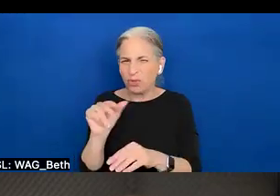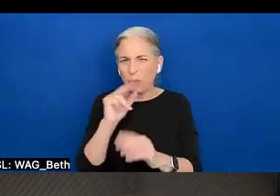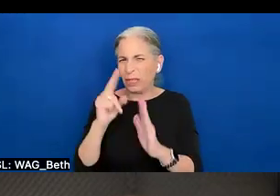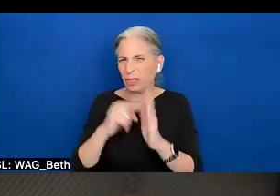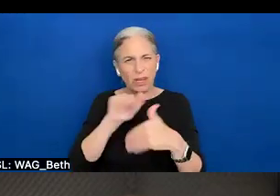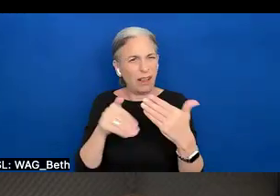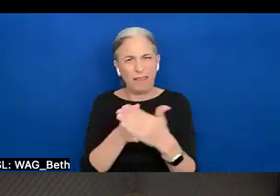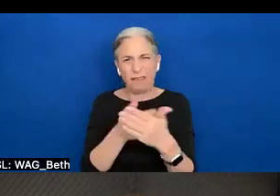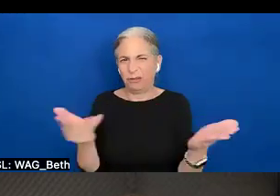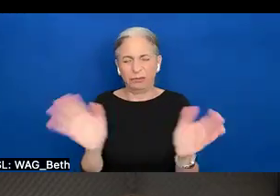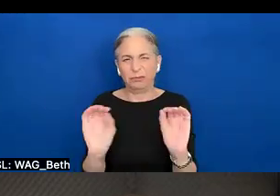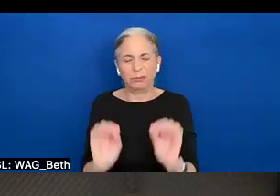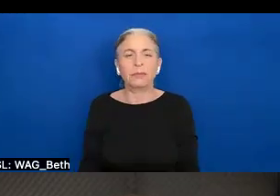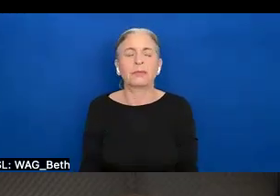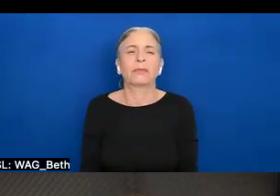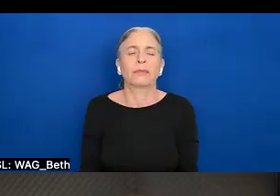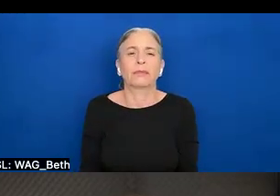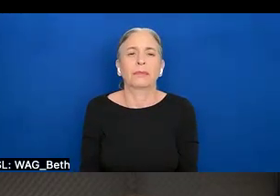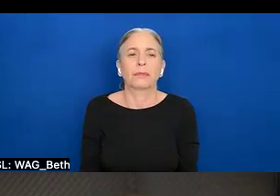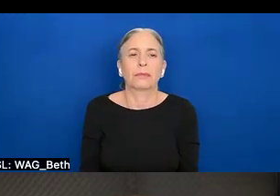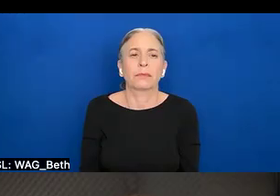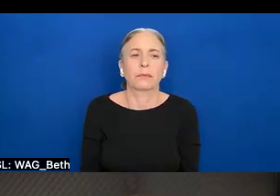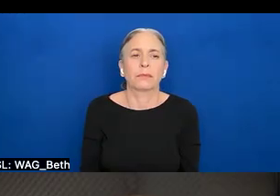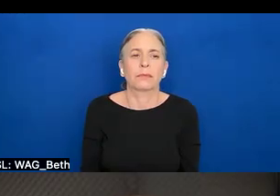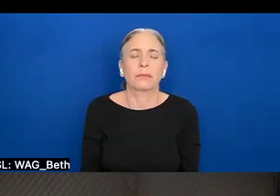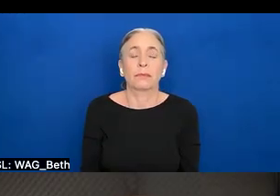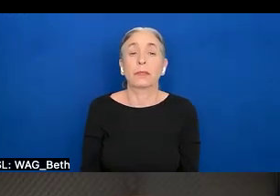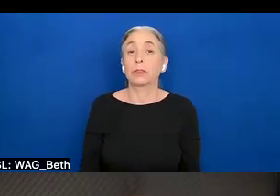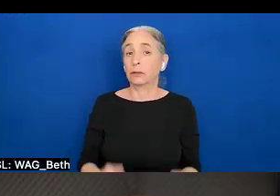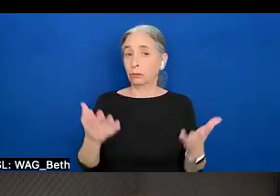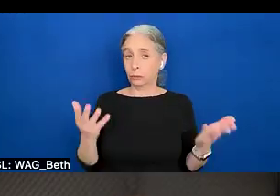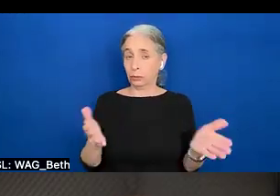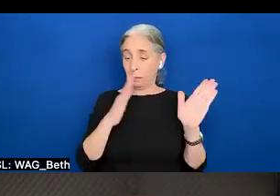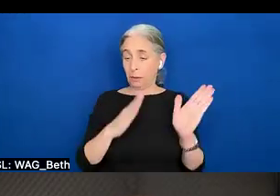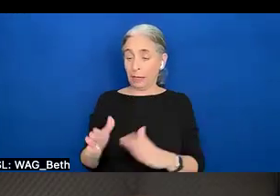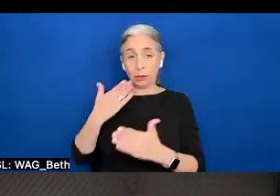And so, planning a good title hierarchy is fundamental